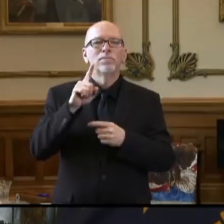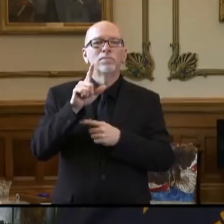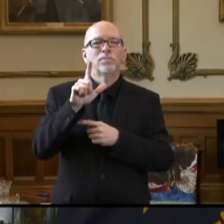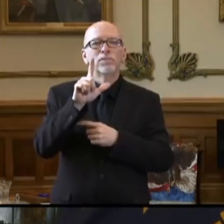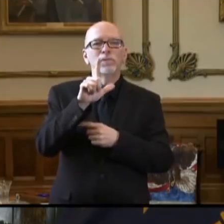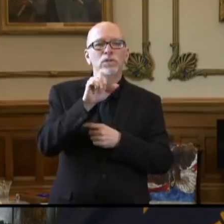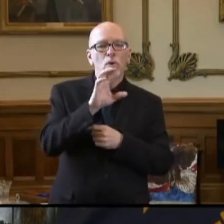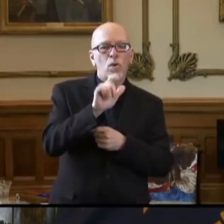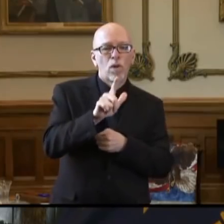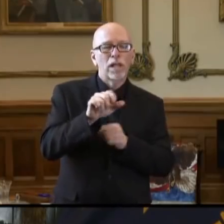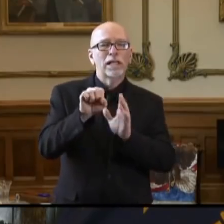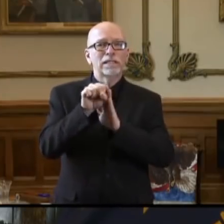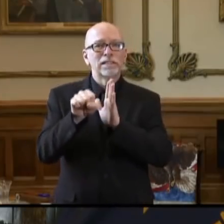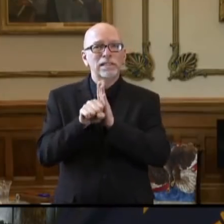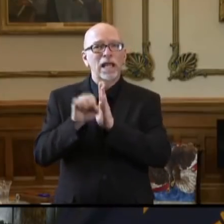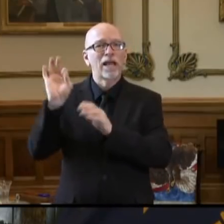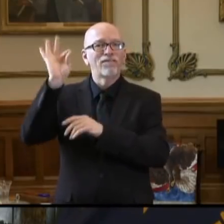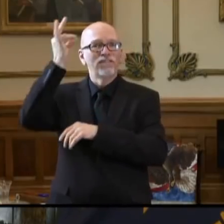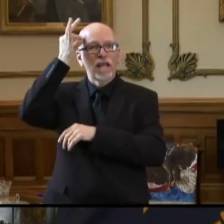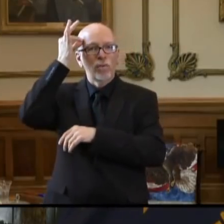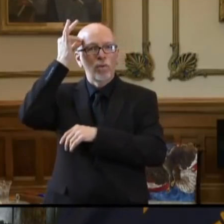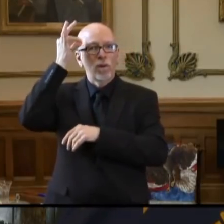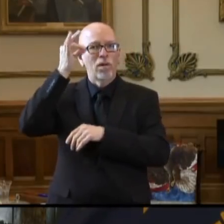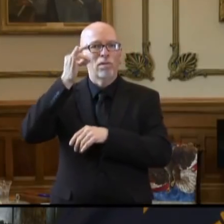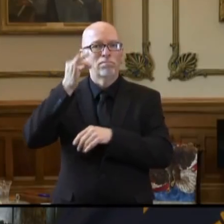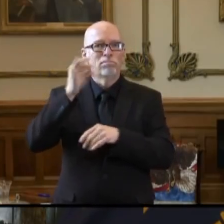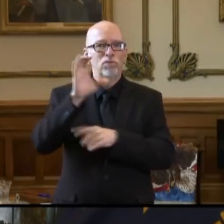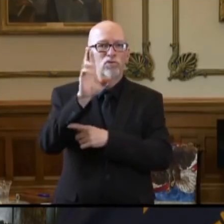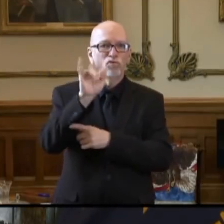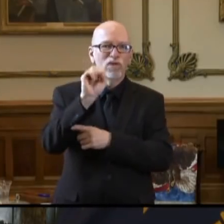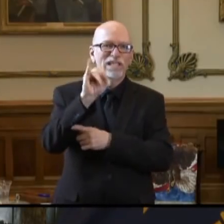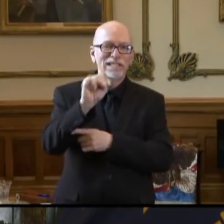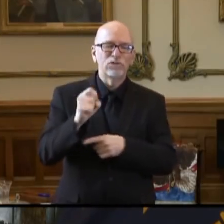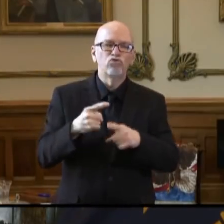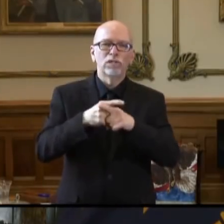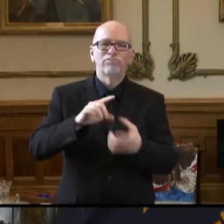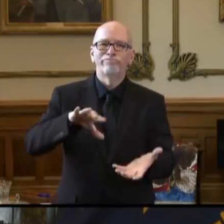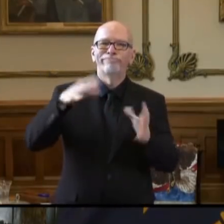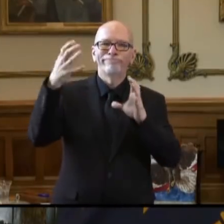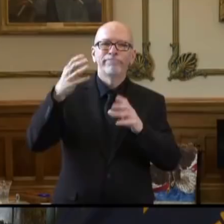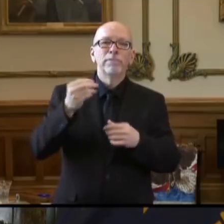MORE SERIOUSLY. BUT WE'LL CONTINUE TO WORK WITH OUR LOCAL PARTNERS. THIS IS A THIS IS A